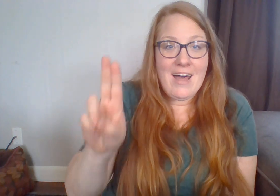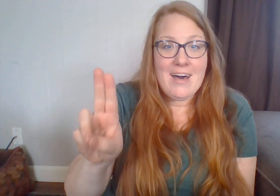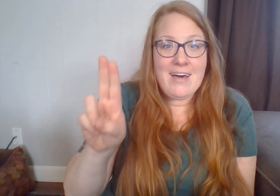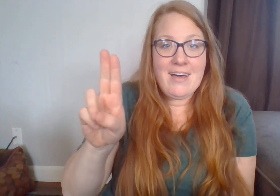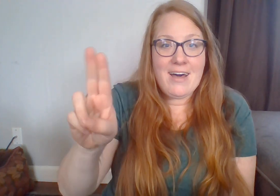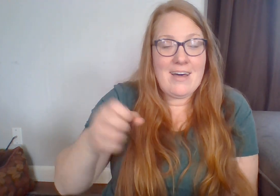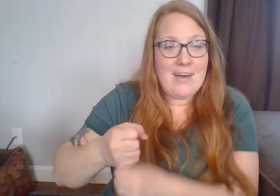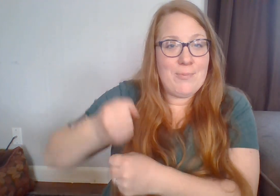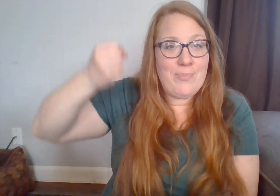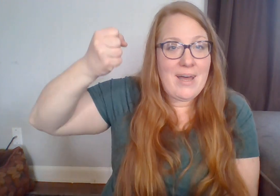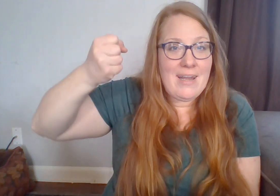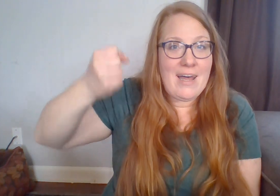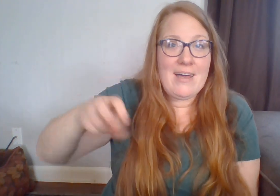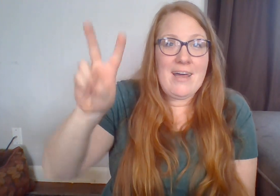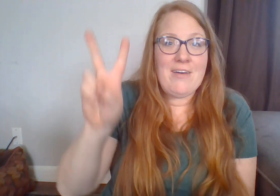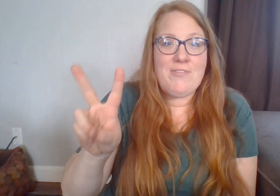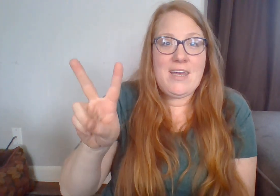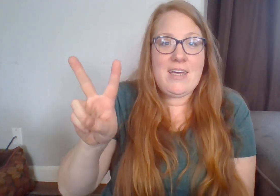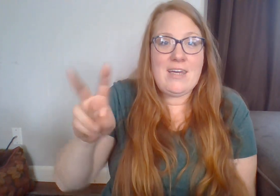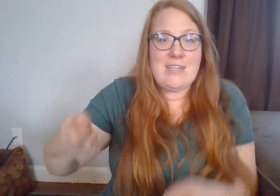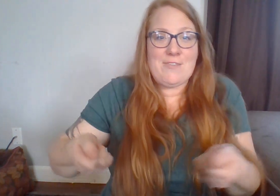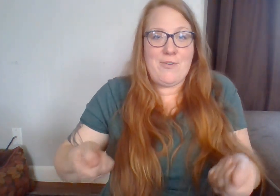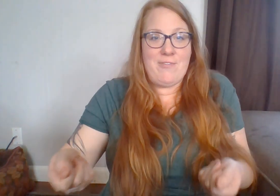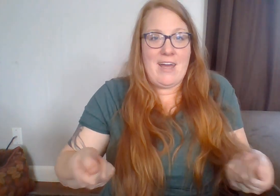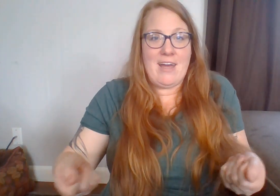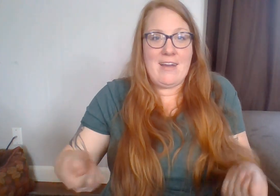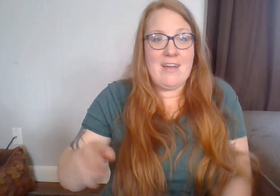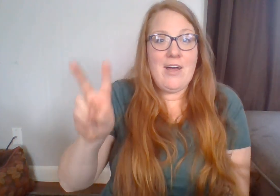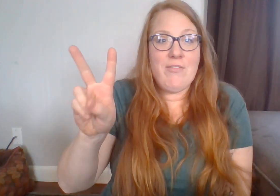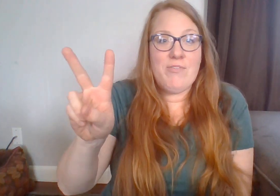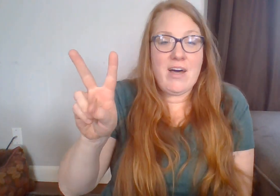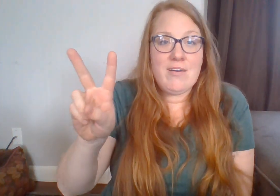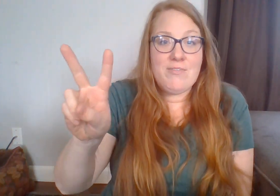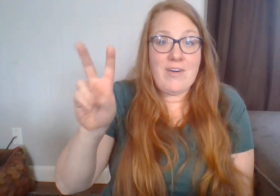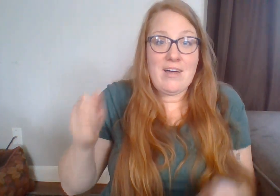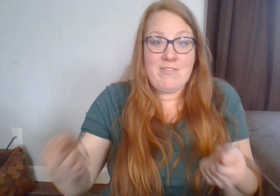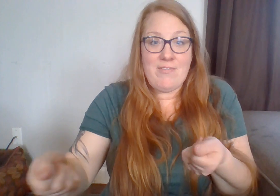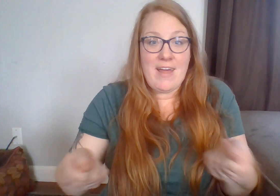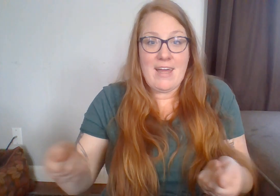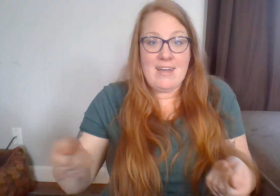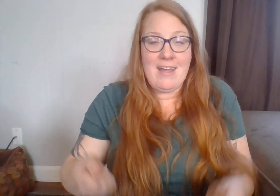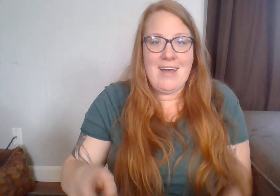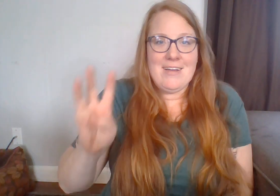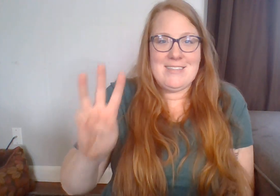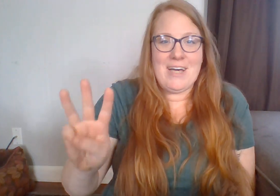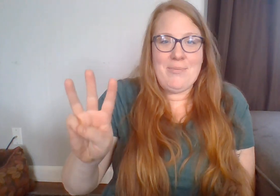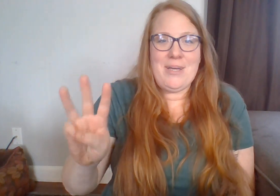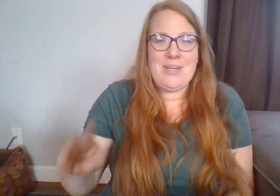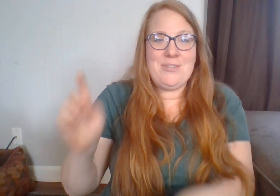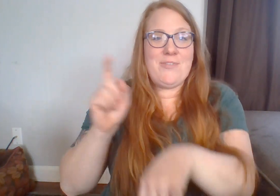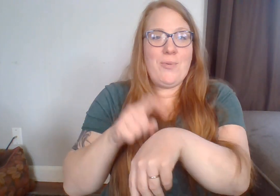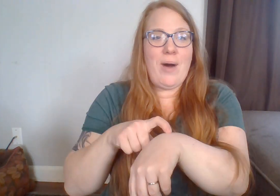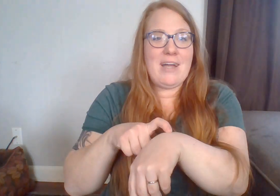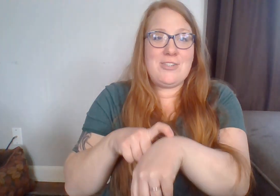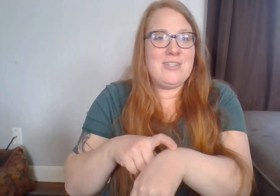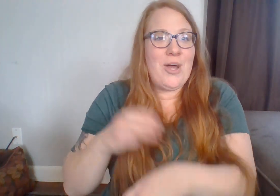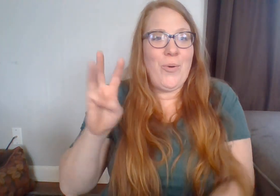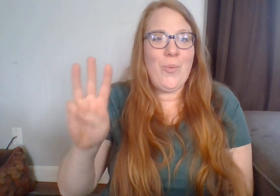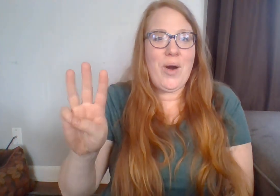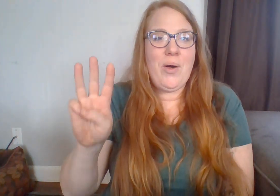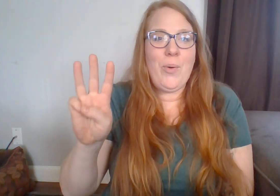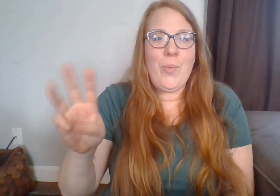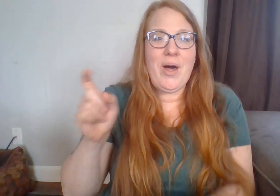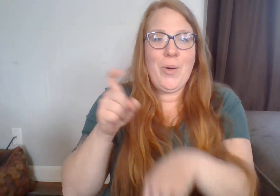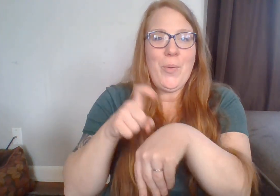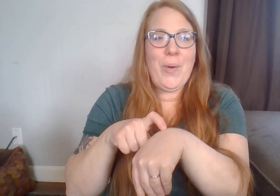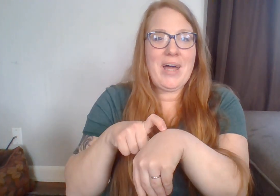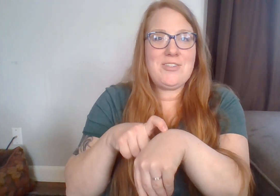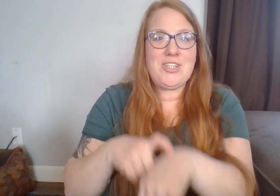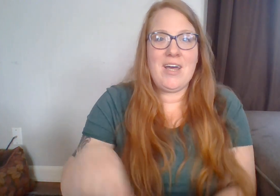u...u...umbrella, V is for van v...v...van, W's for watch w...w... watch